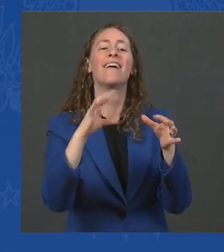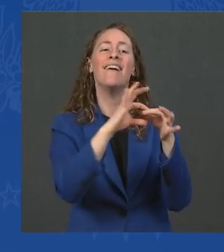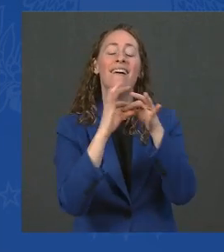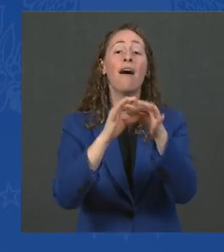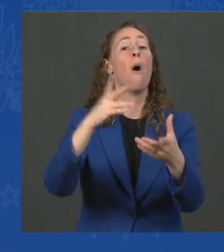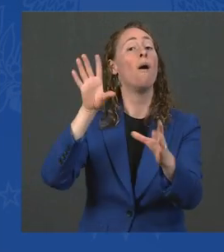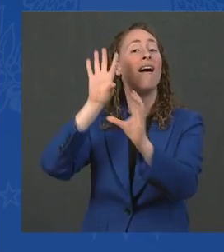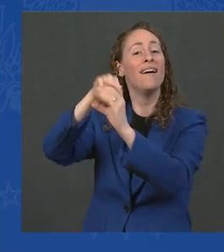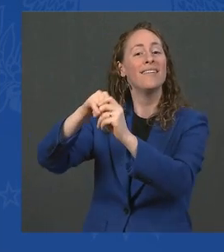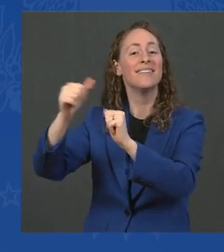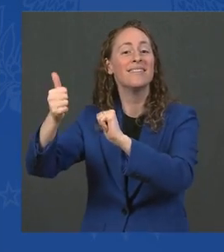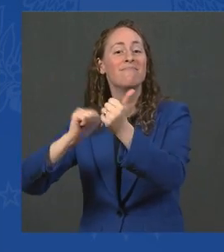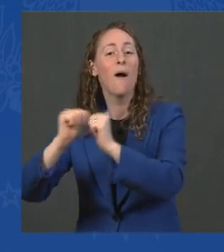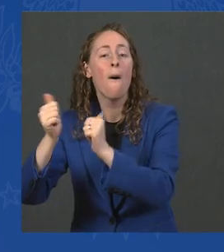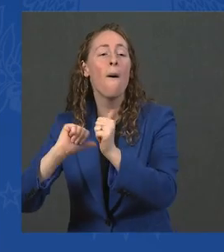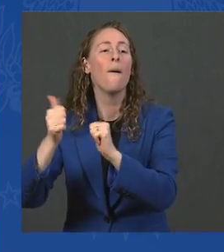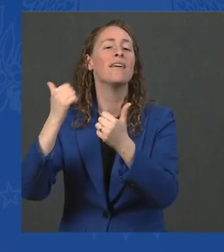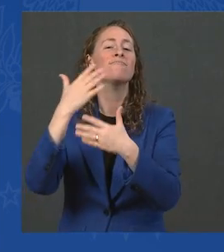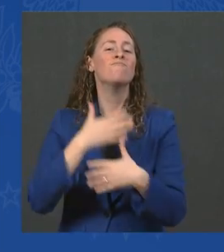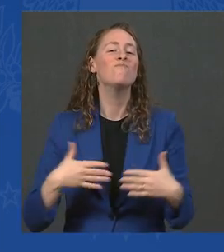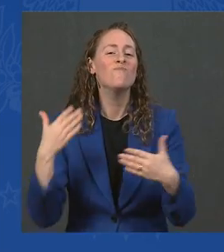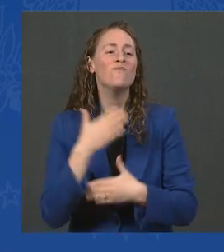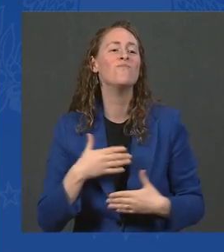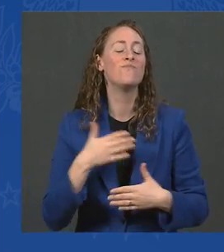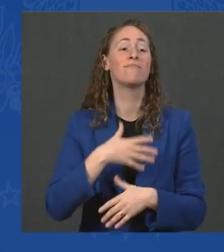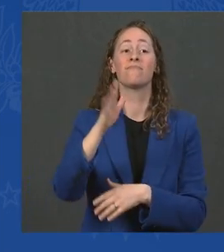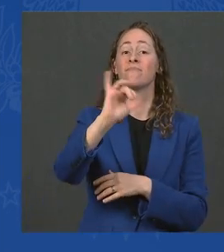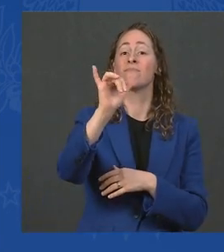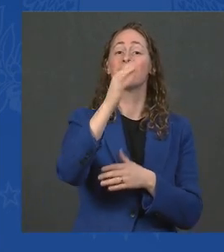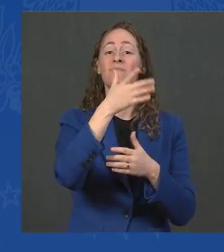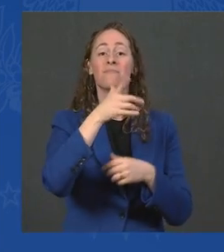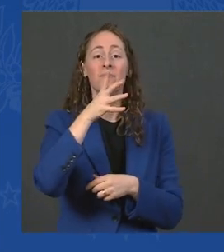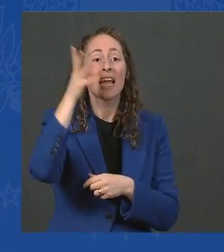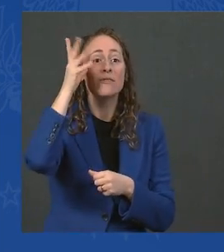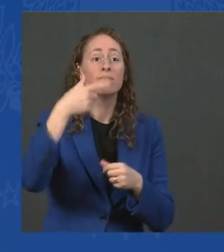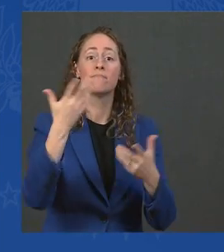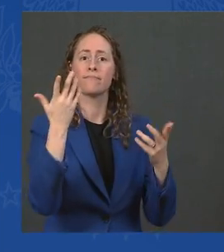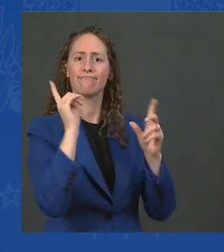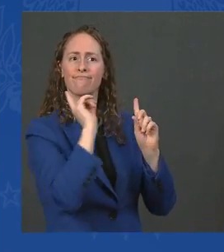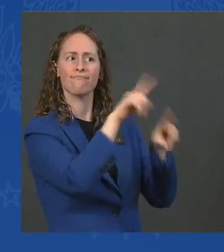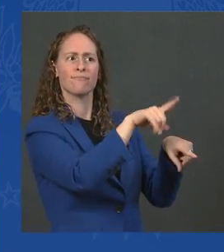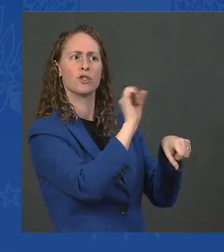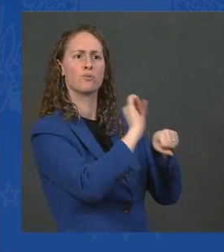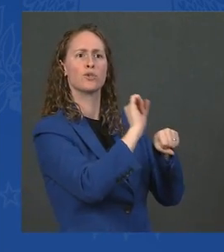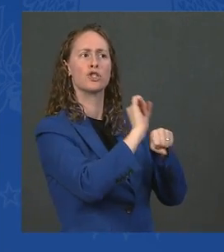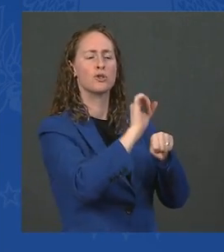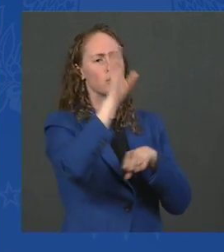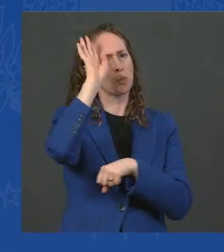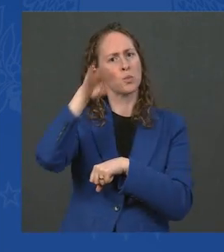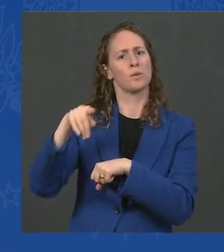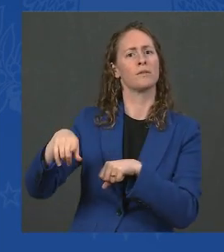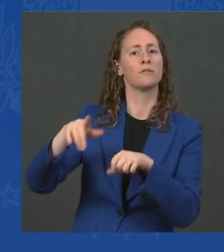or pursuing our education, knowing that our kids are in an environment that we can trust.